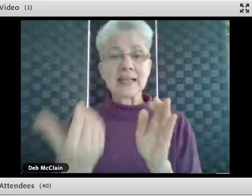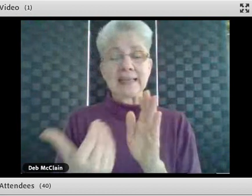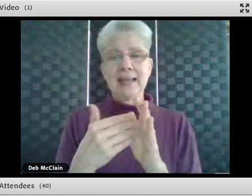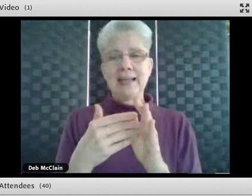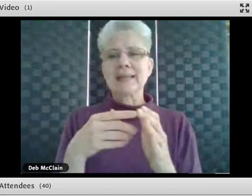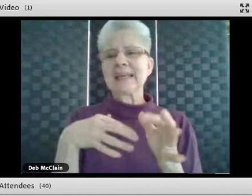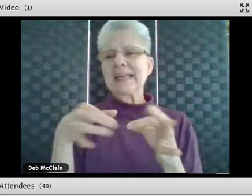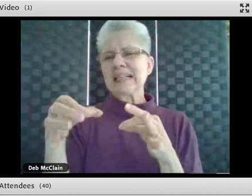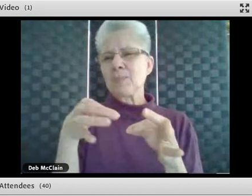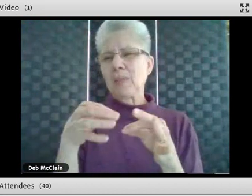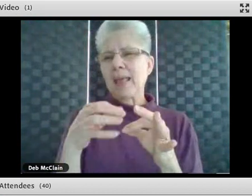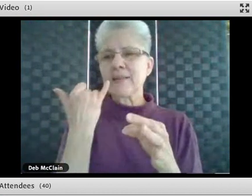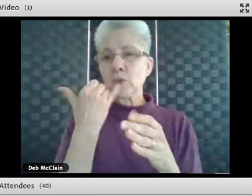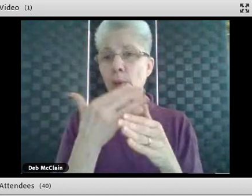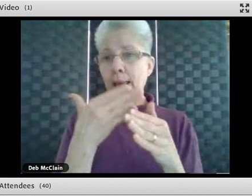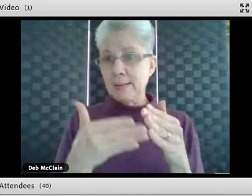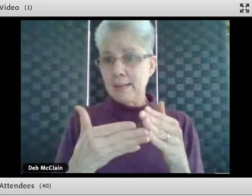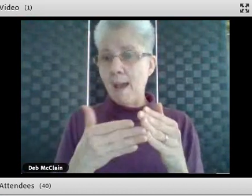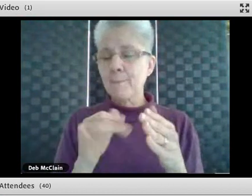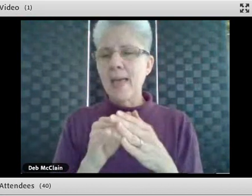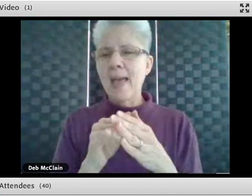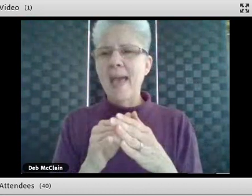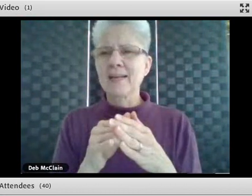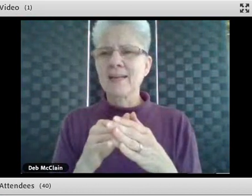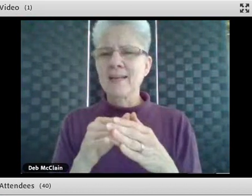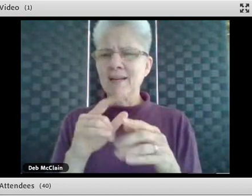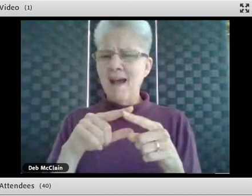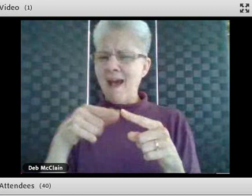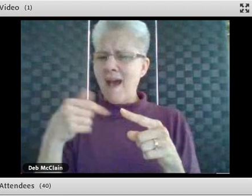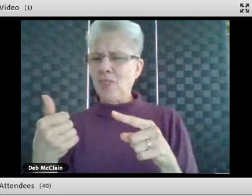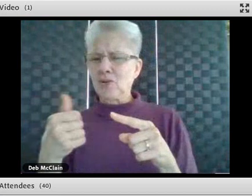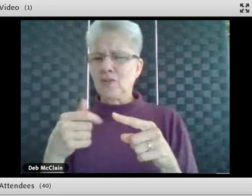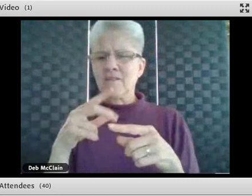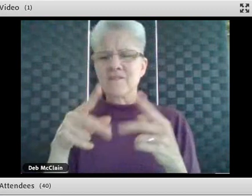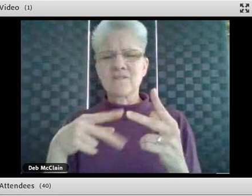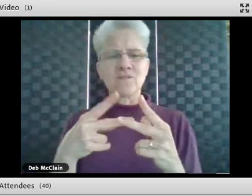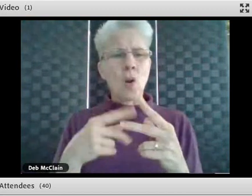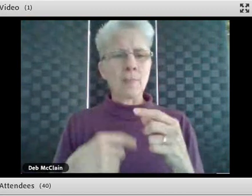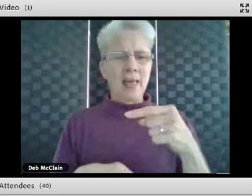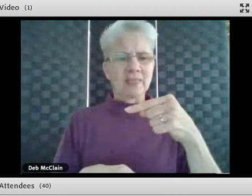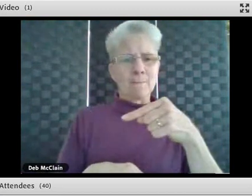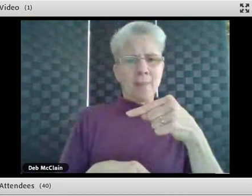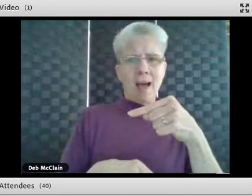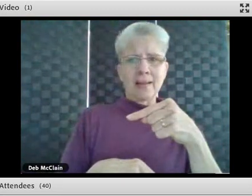if you do end up at a variant form, like at the very bottom here, like, Mercury, planet, globes,